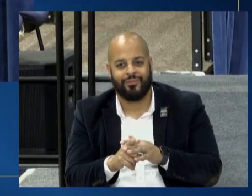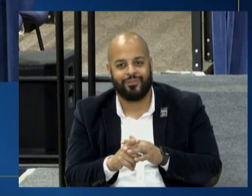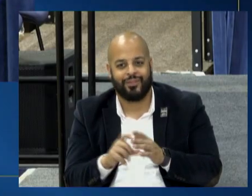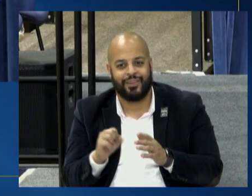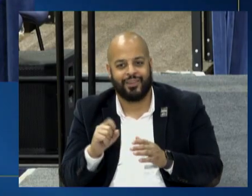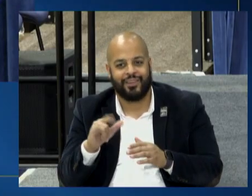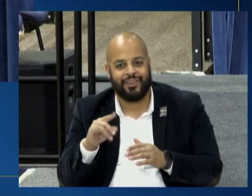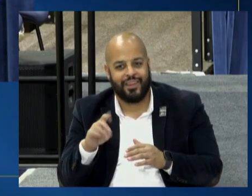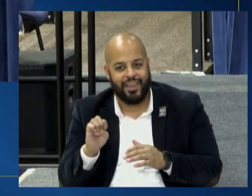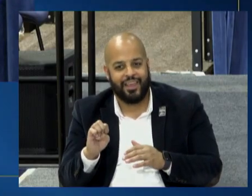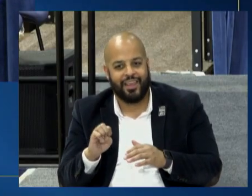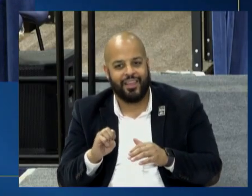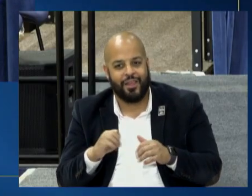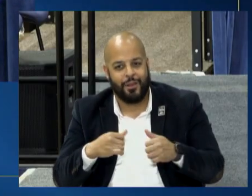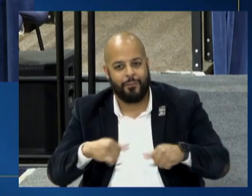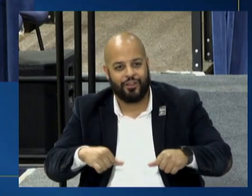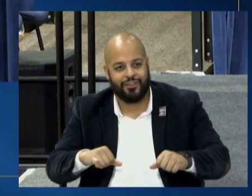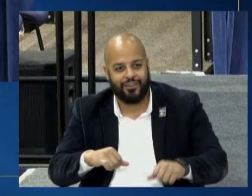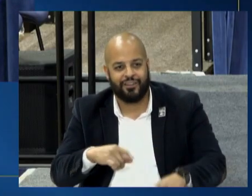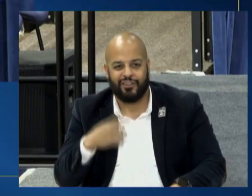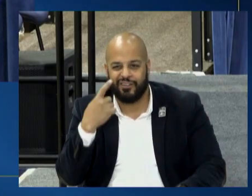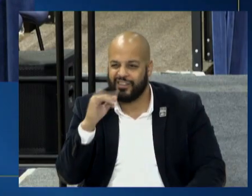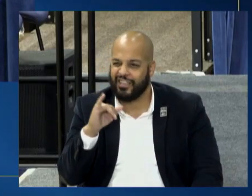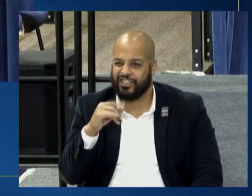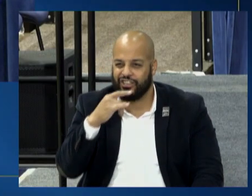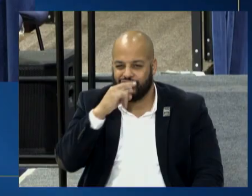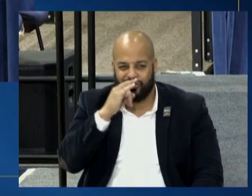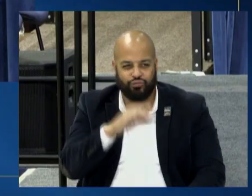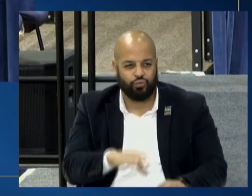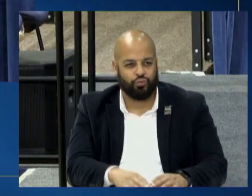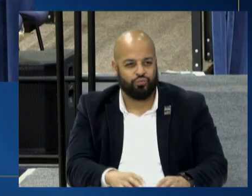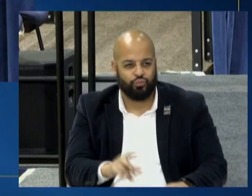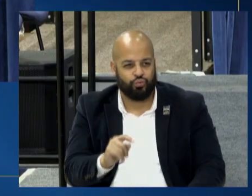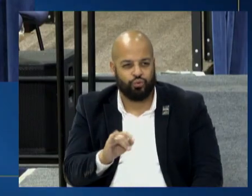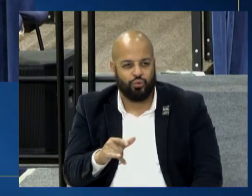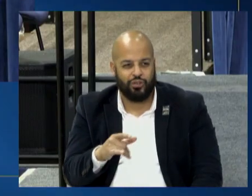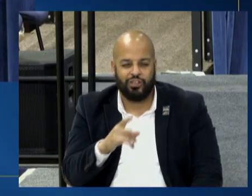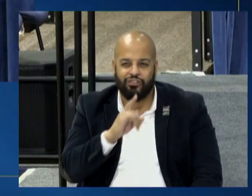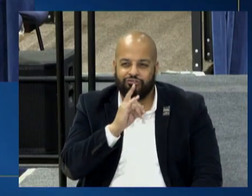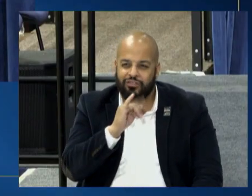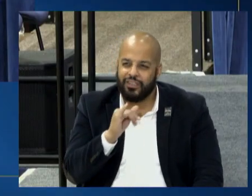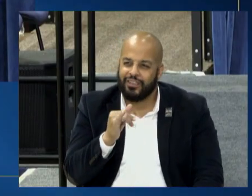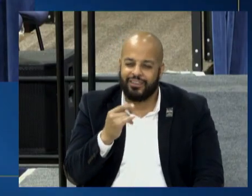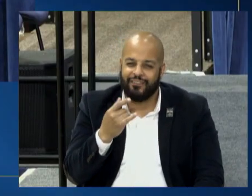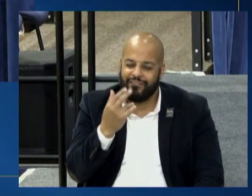But it's pretty mystifying sometimes when you've got that one empty slot in the corner and you've